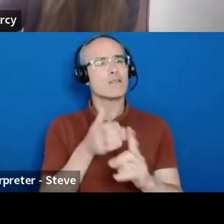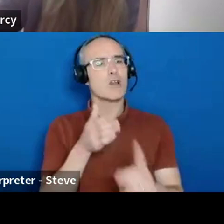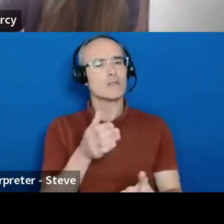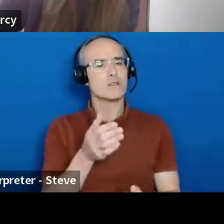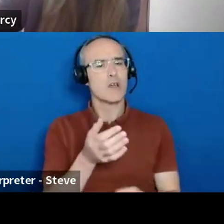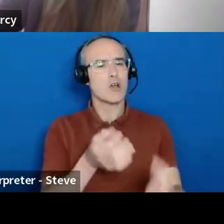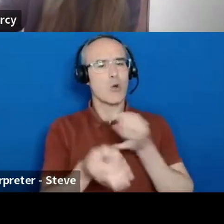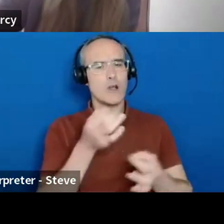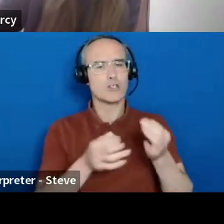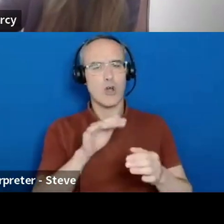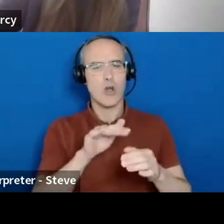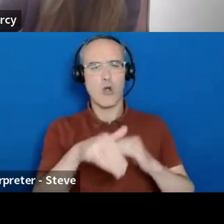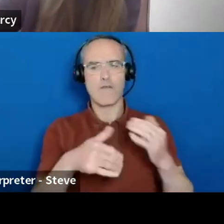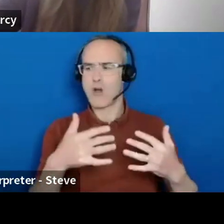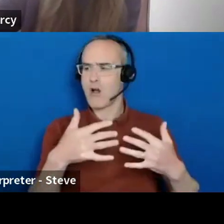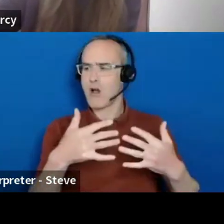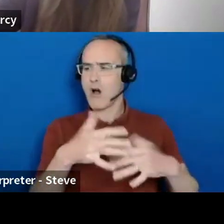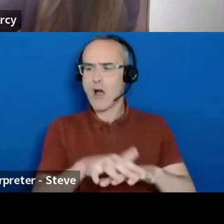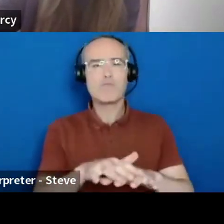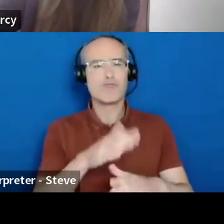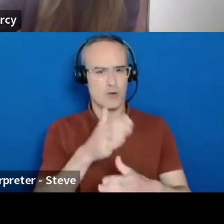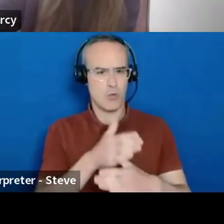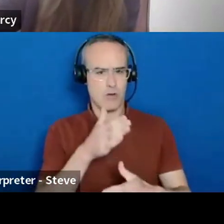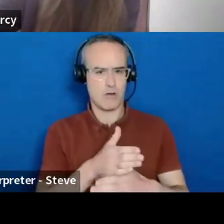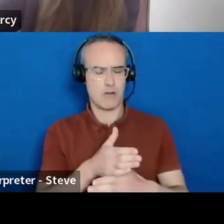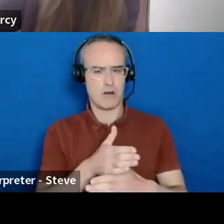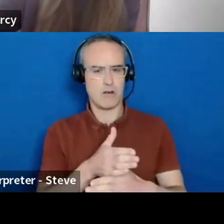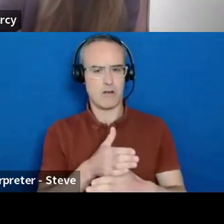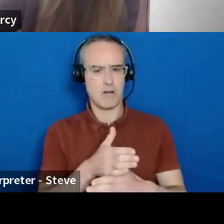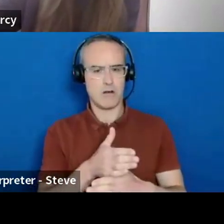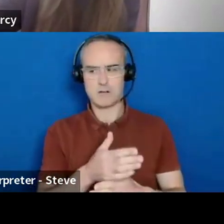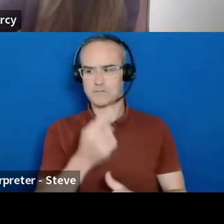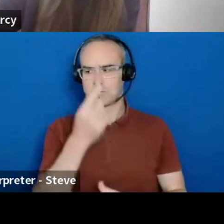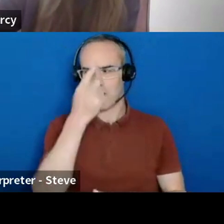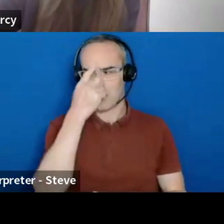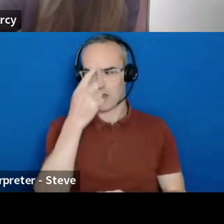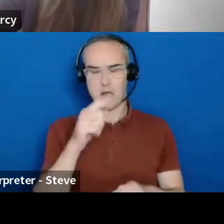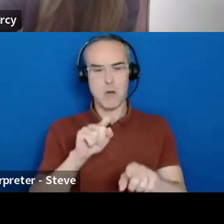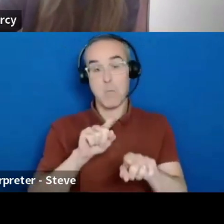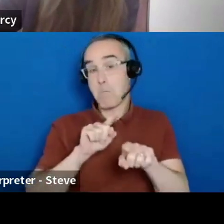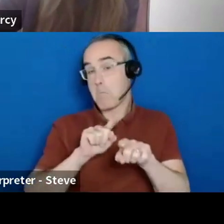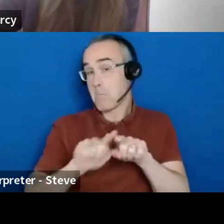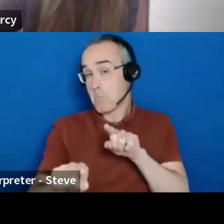working and and I, I think most boards now, in my experience